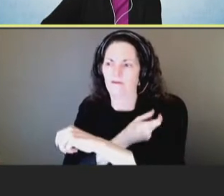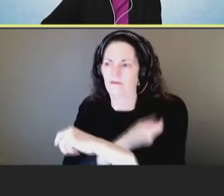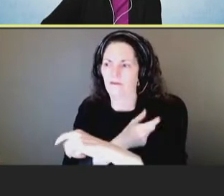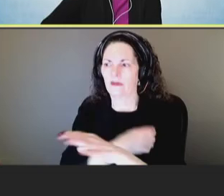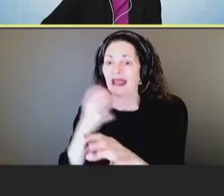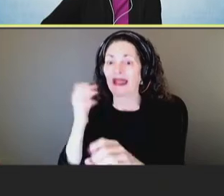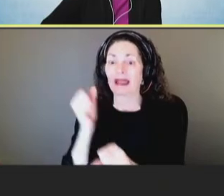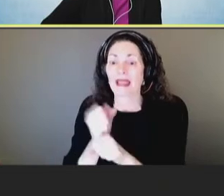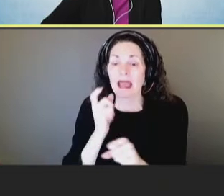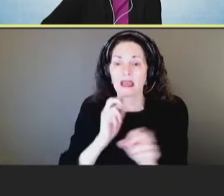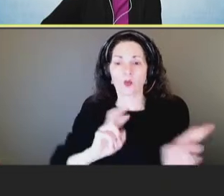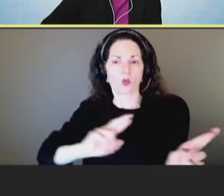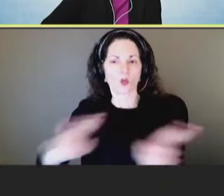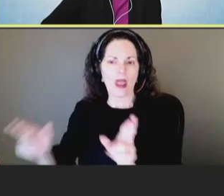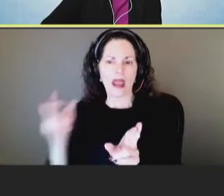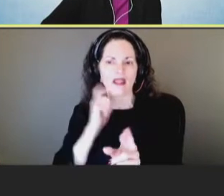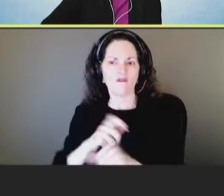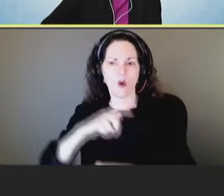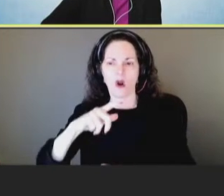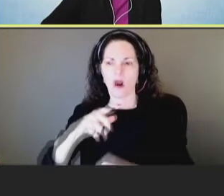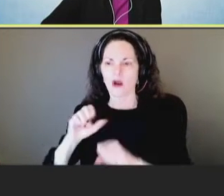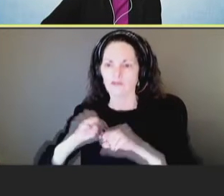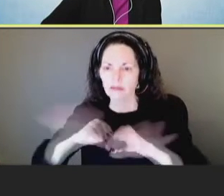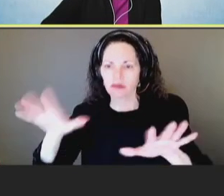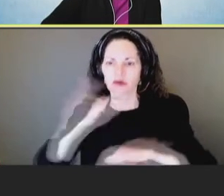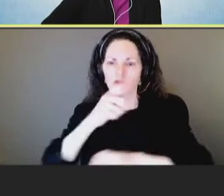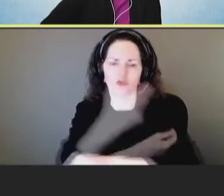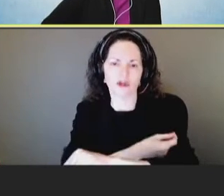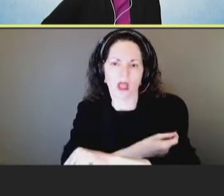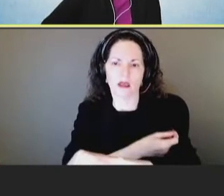need. And anything that is manufactured gets placed into stability program. So,